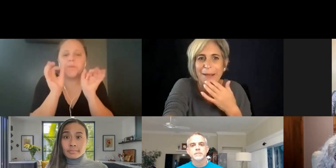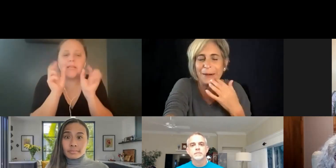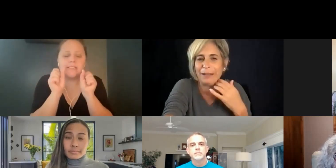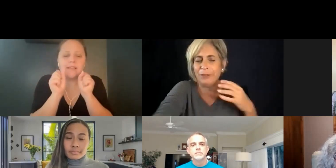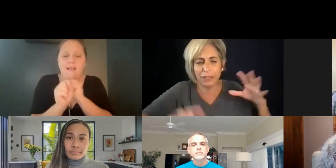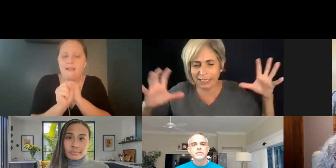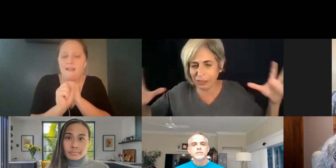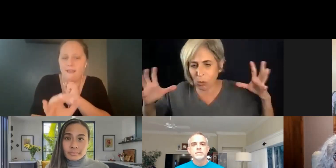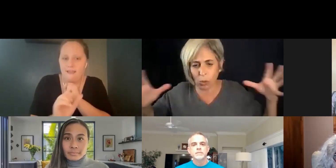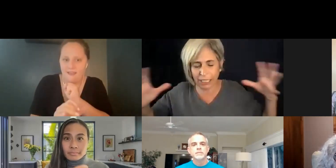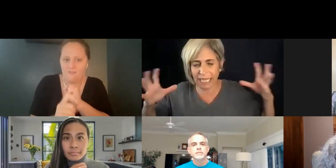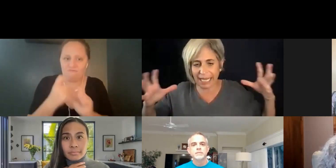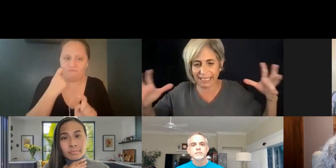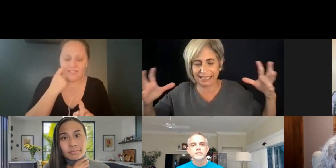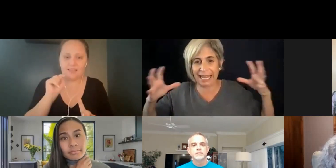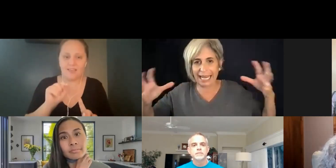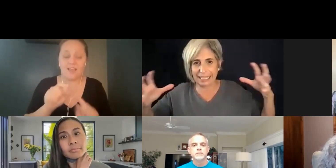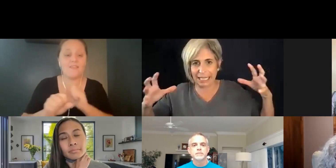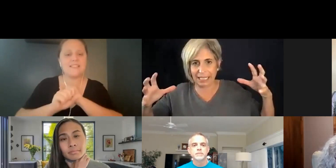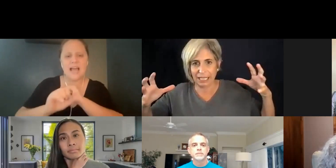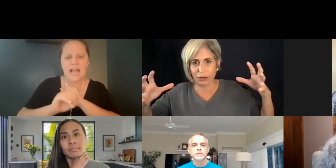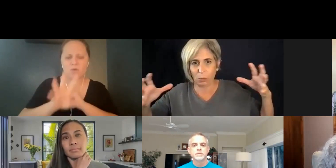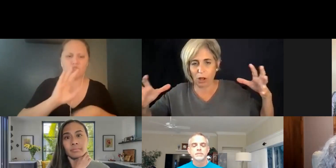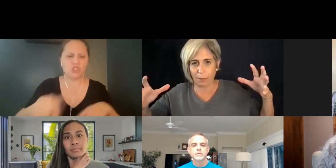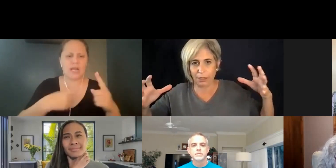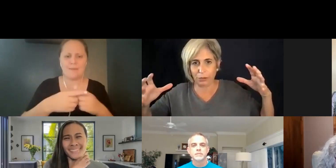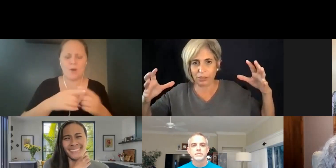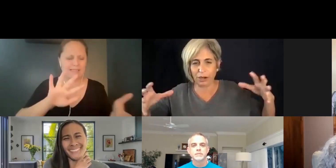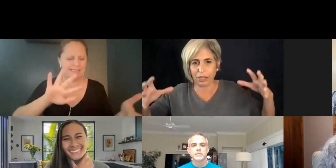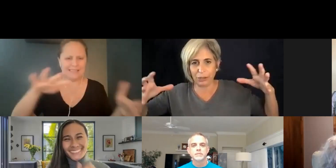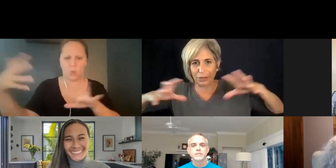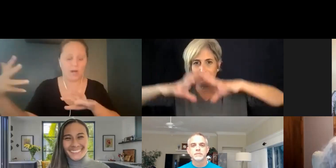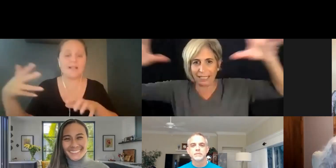recently about a very disorganized candy, you know, at Walmart or Target or